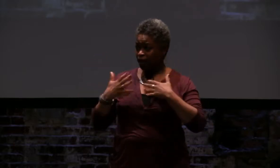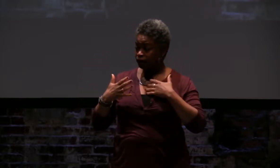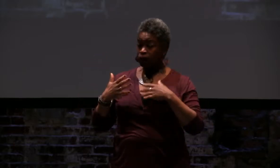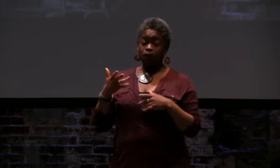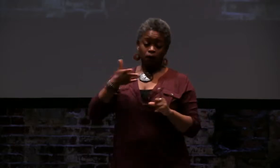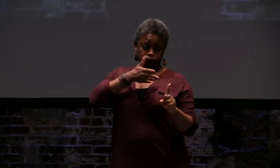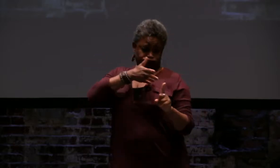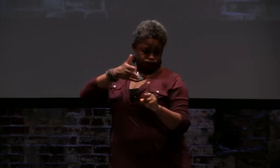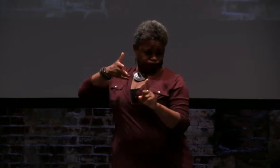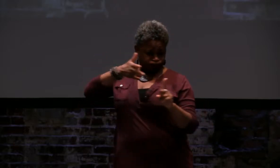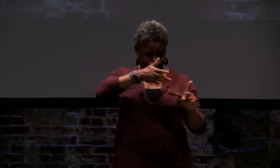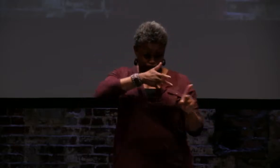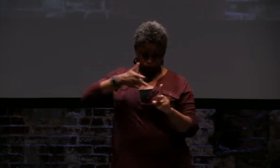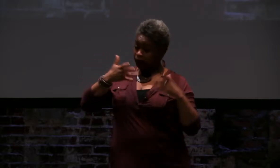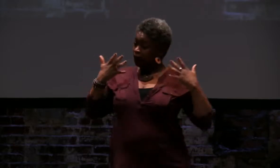to support us, inspire us,